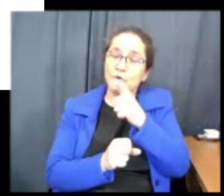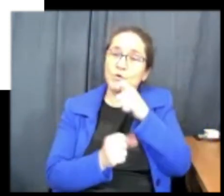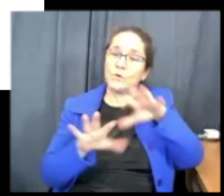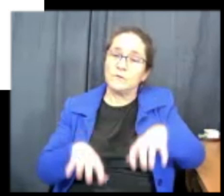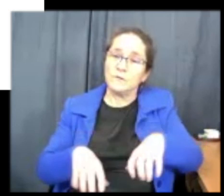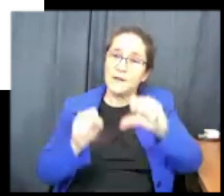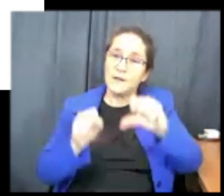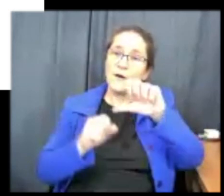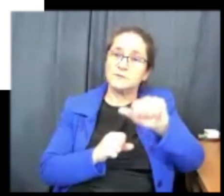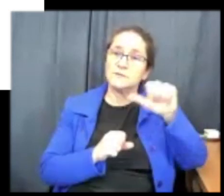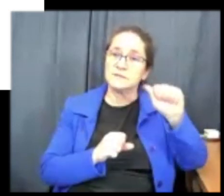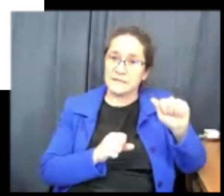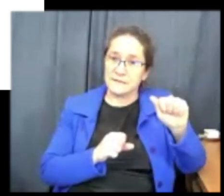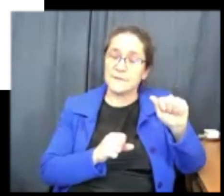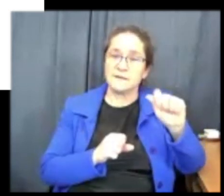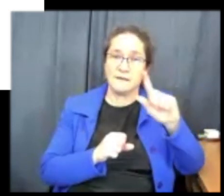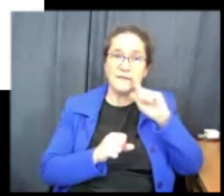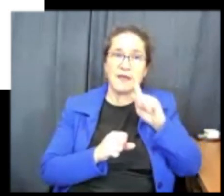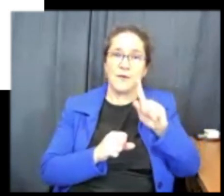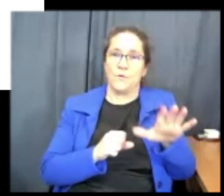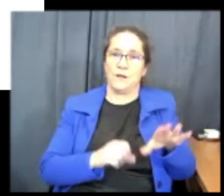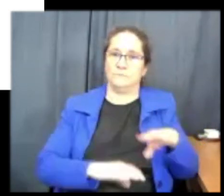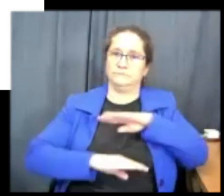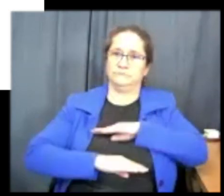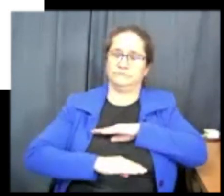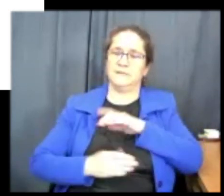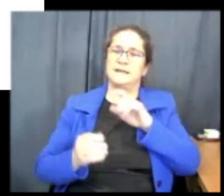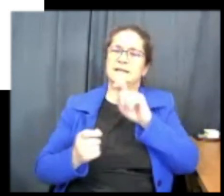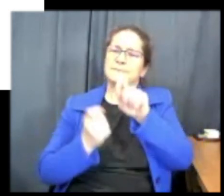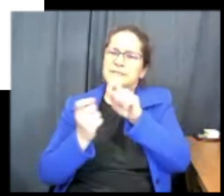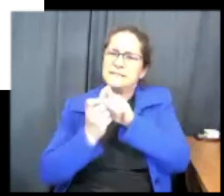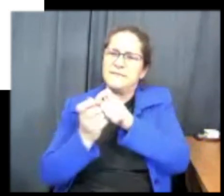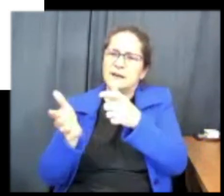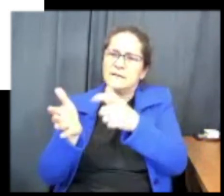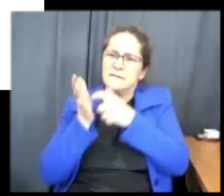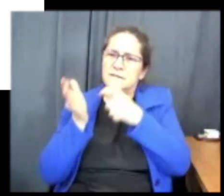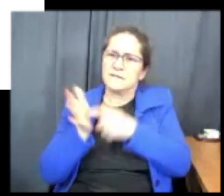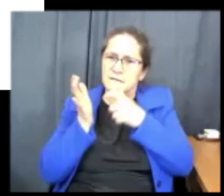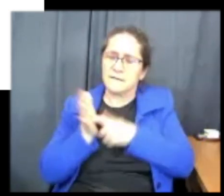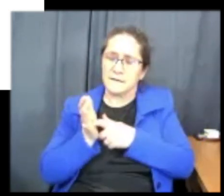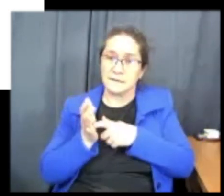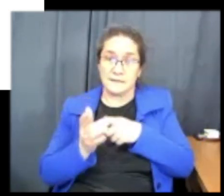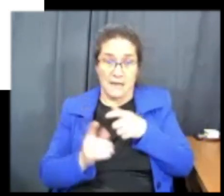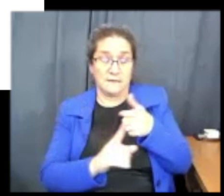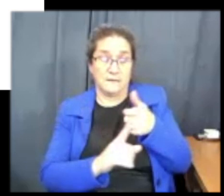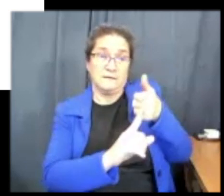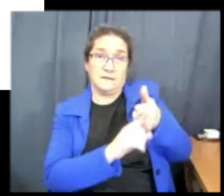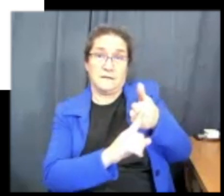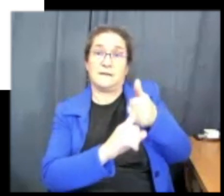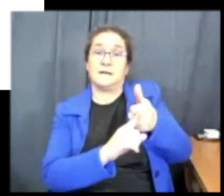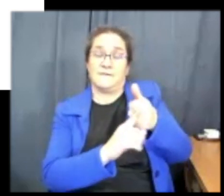meet very specific criterion as being a learner who has the most significant intellectual